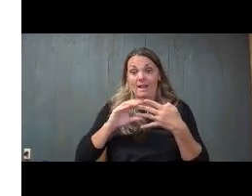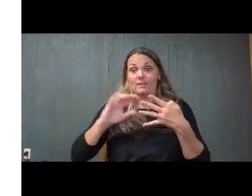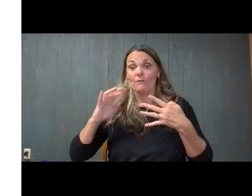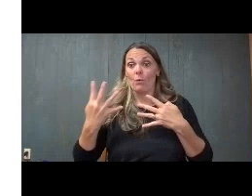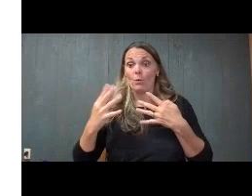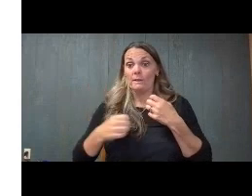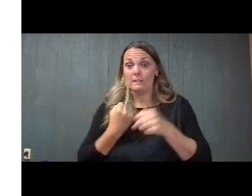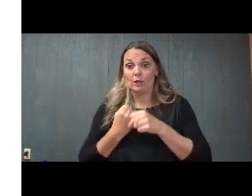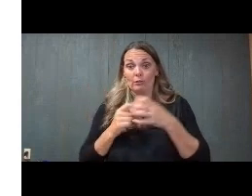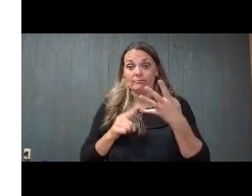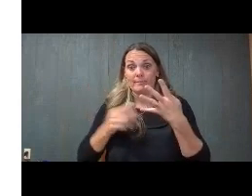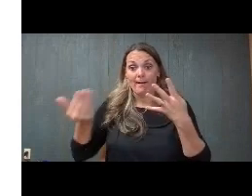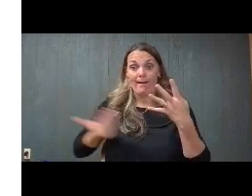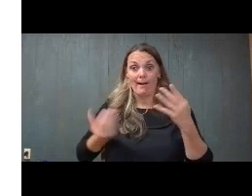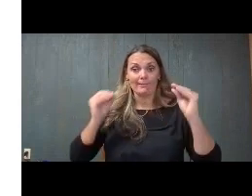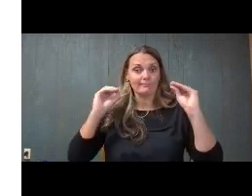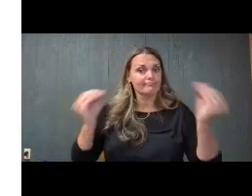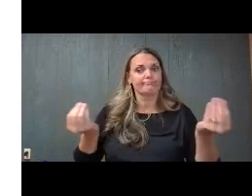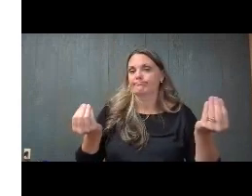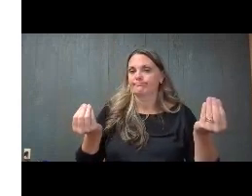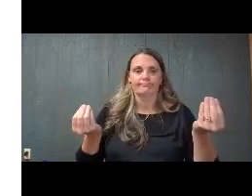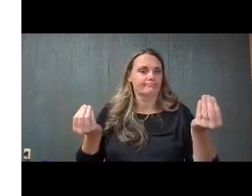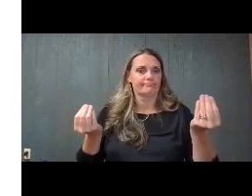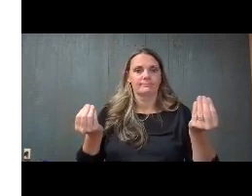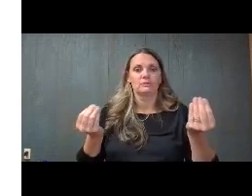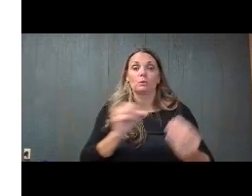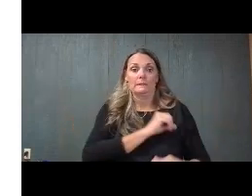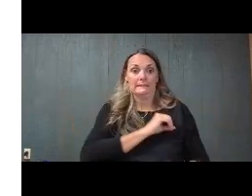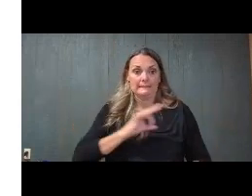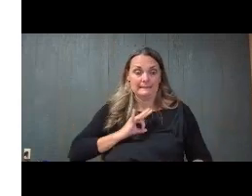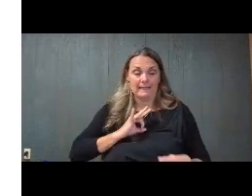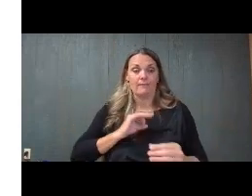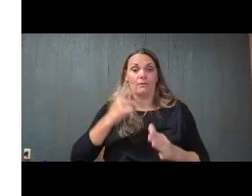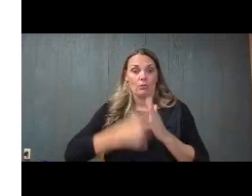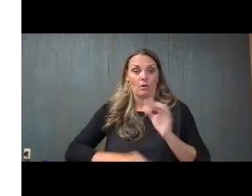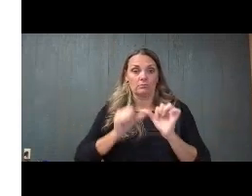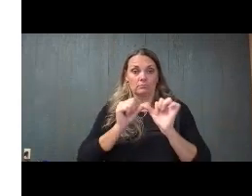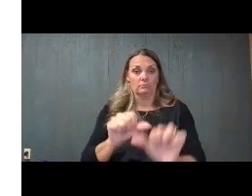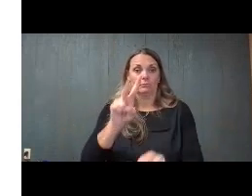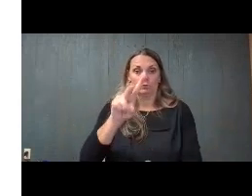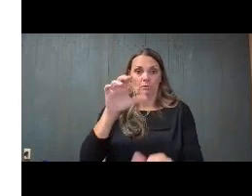We're not hiring anyone else, so staffing costs stay at $200,000.